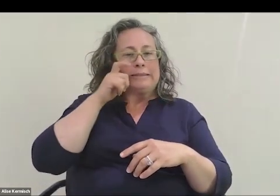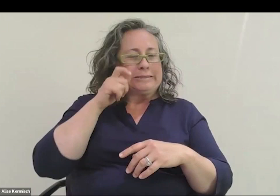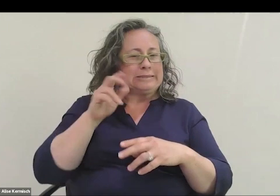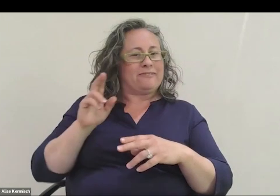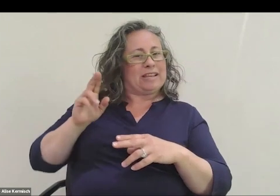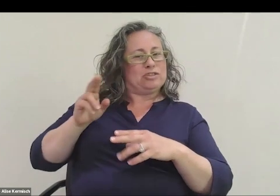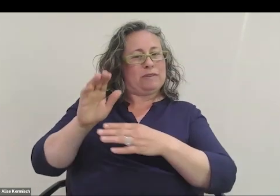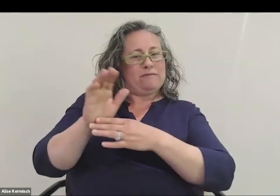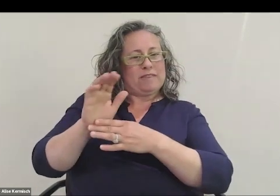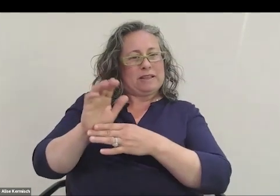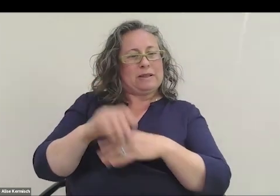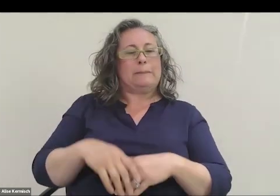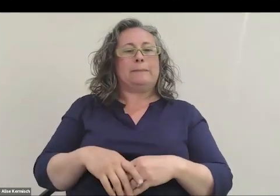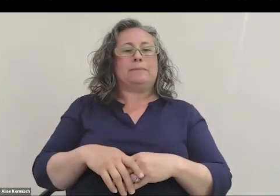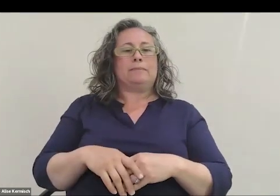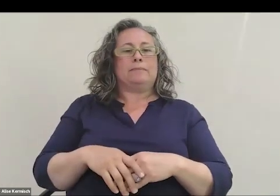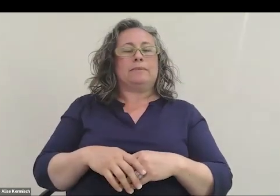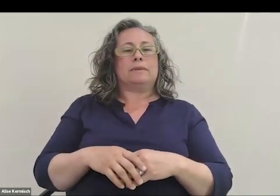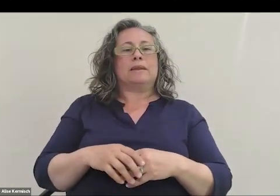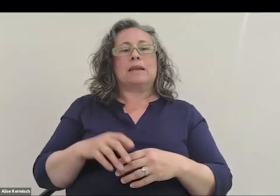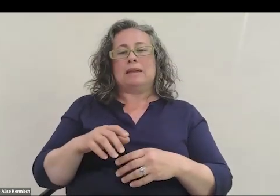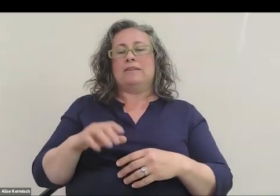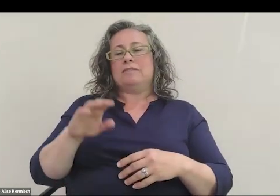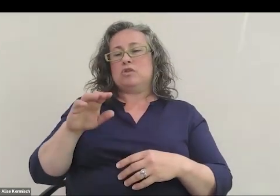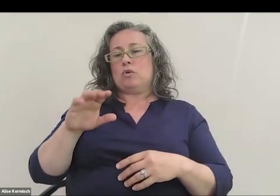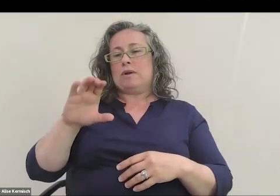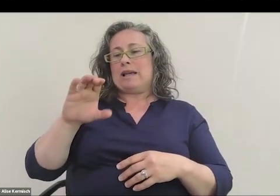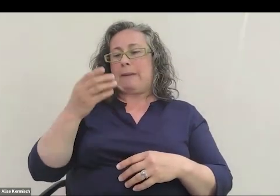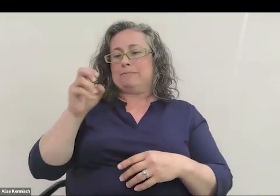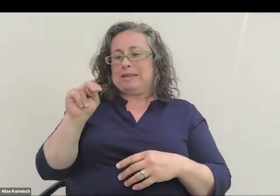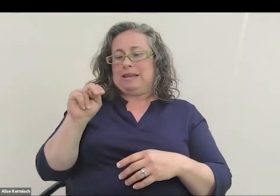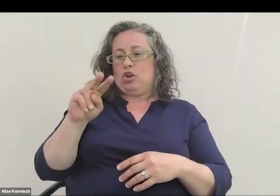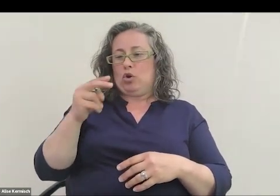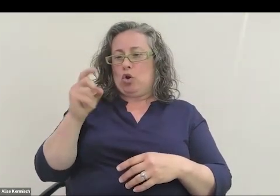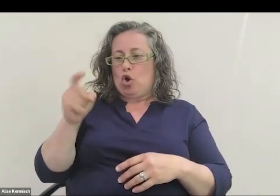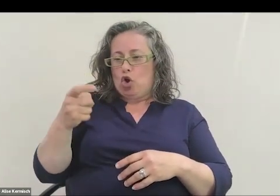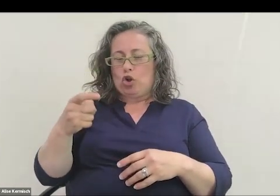Klaue and Captain Hook being two large examples of that. People will come back with Star Wars